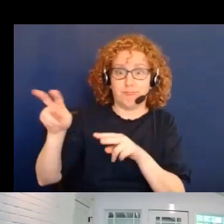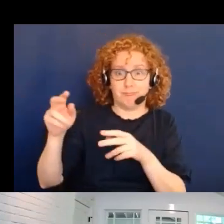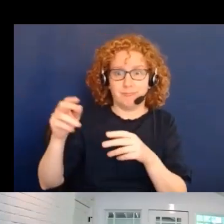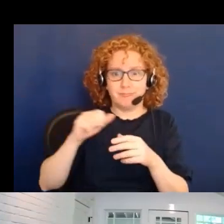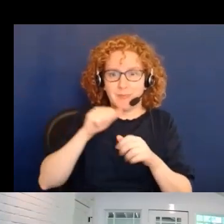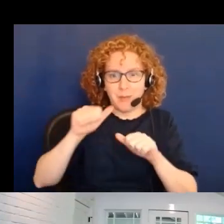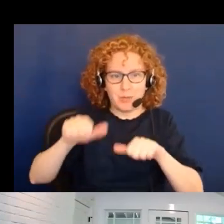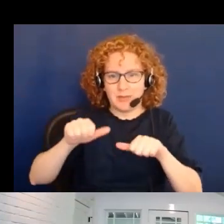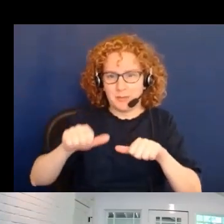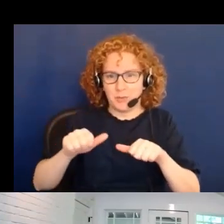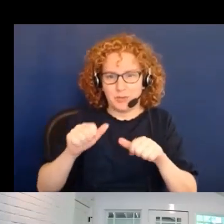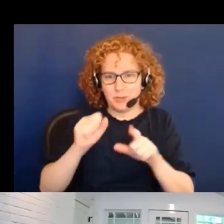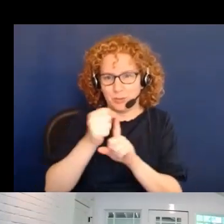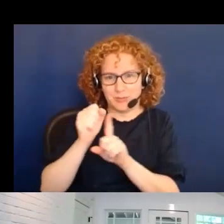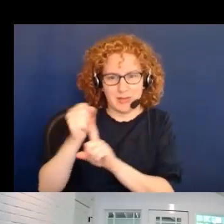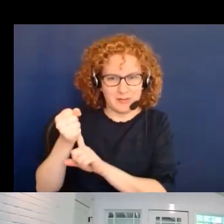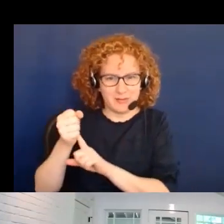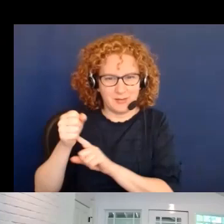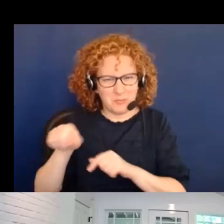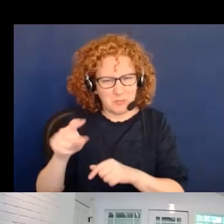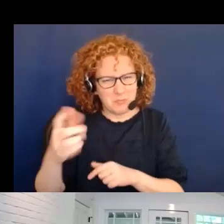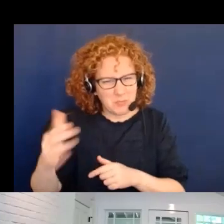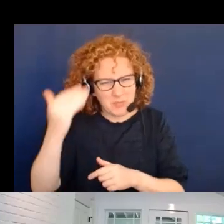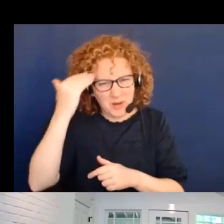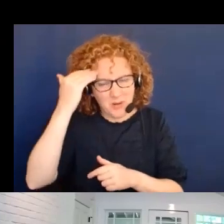in the host country where there is a high burden of COVID-19